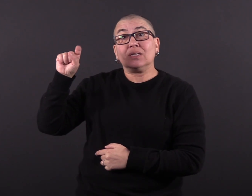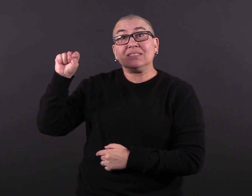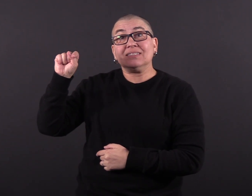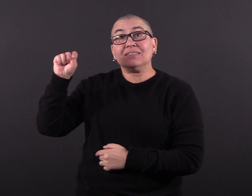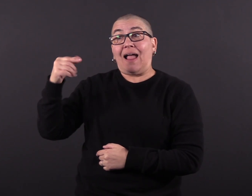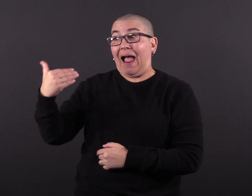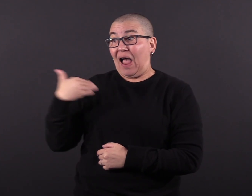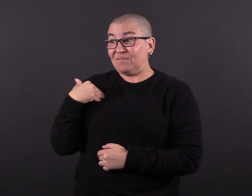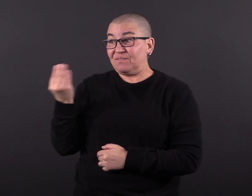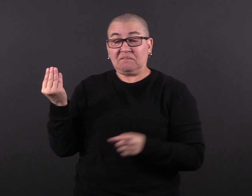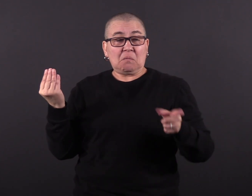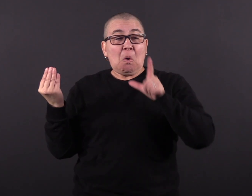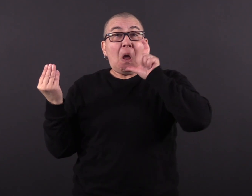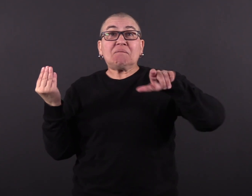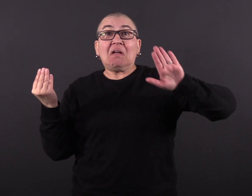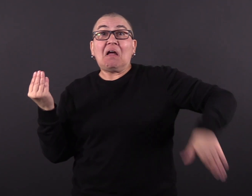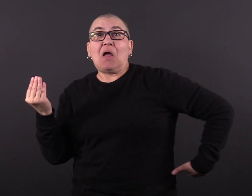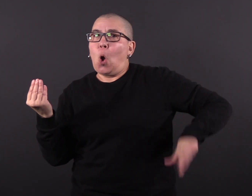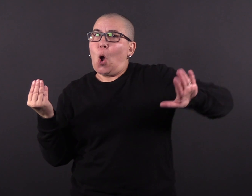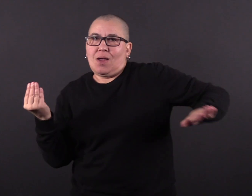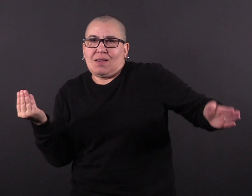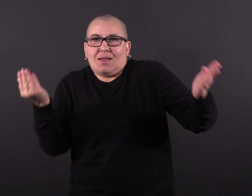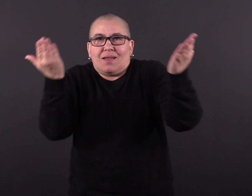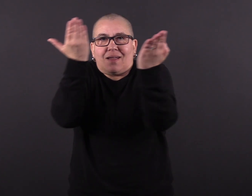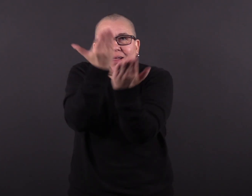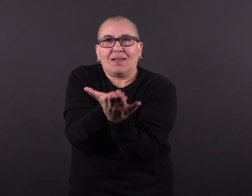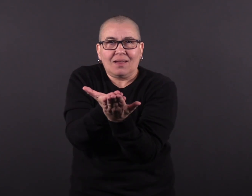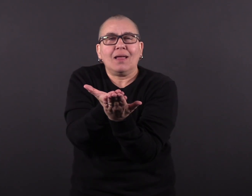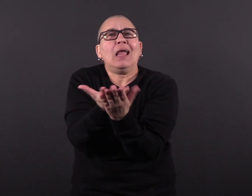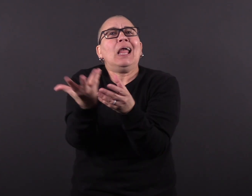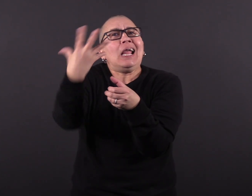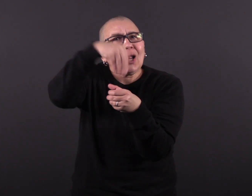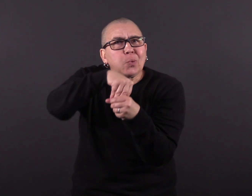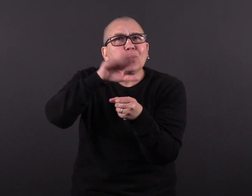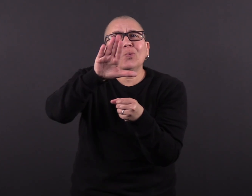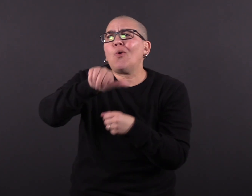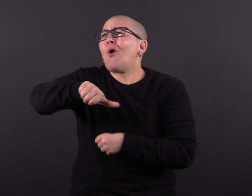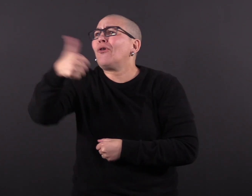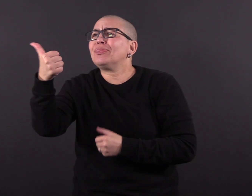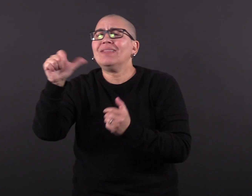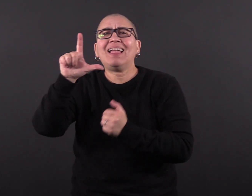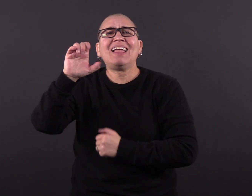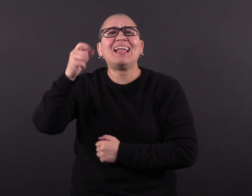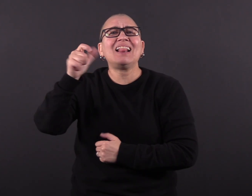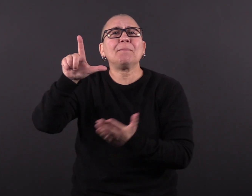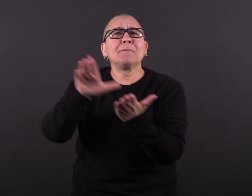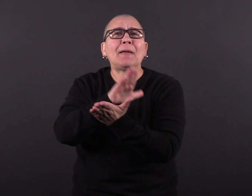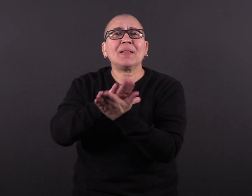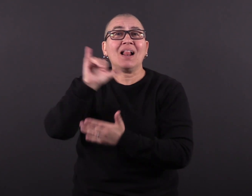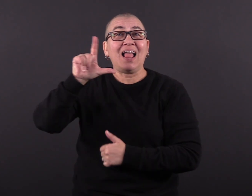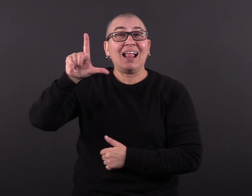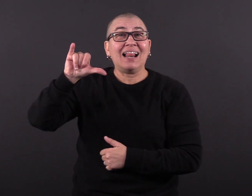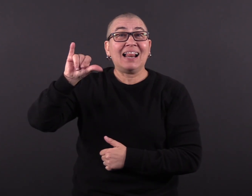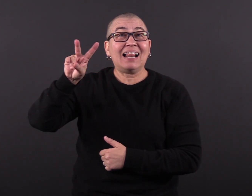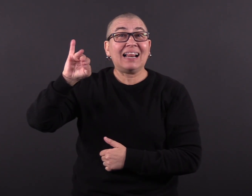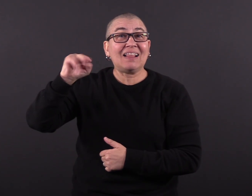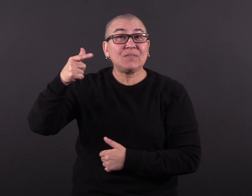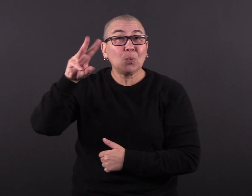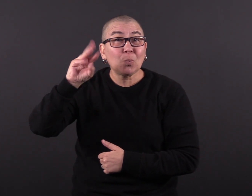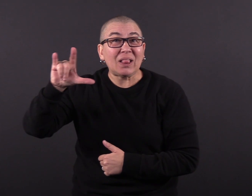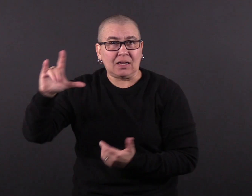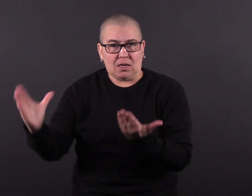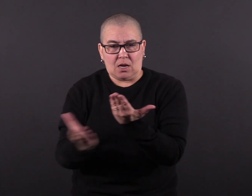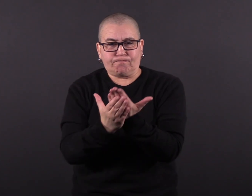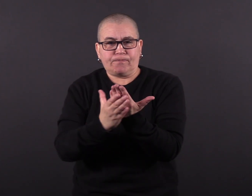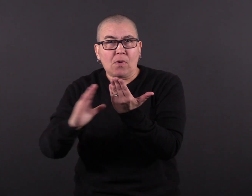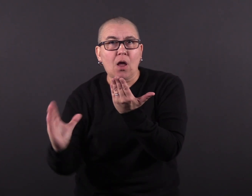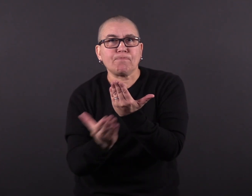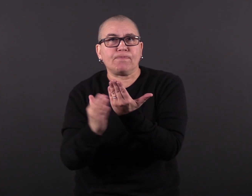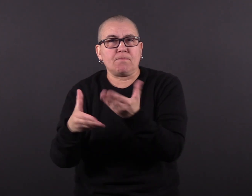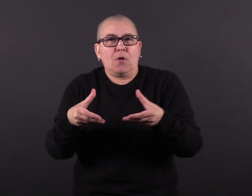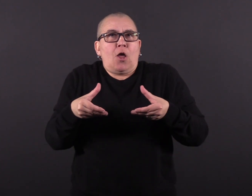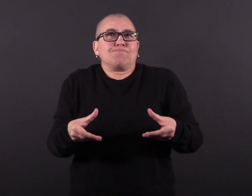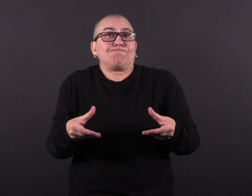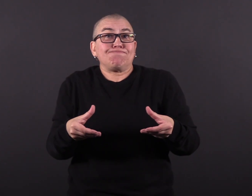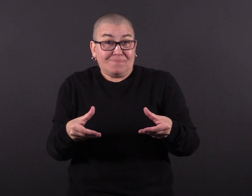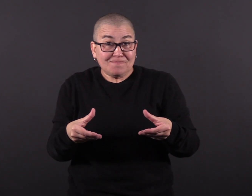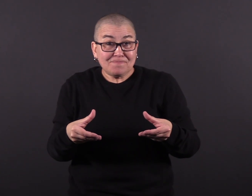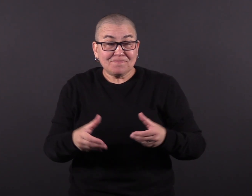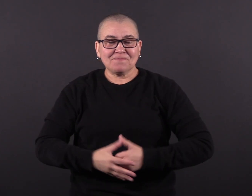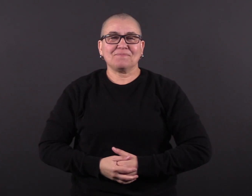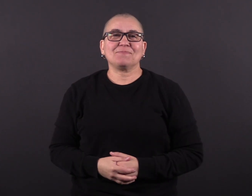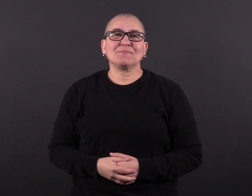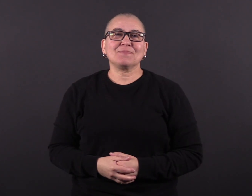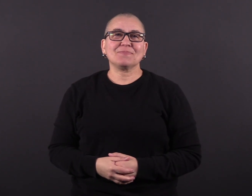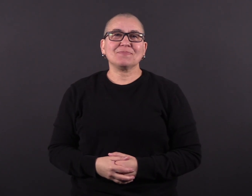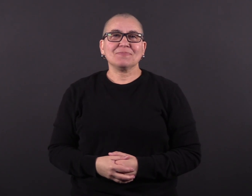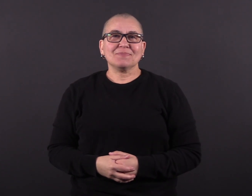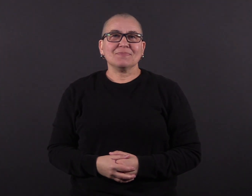will. It is an additional directive, and does not replace other directives already in place.